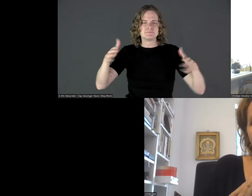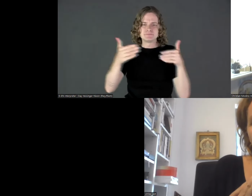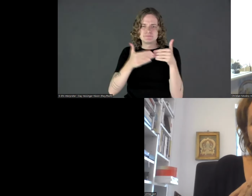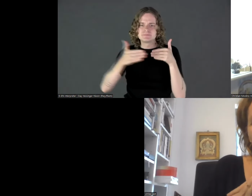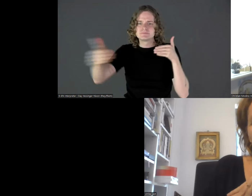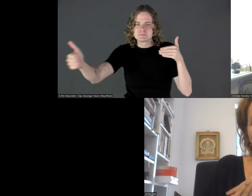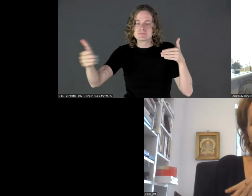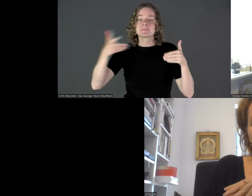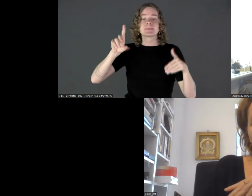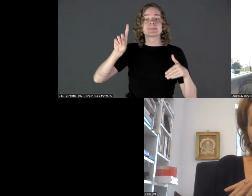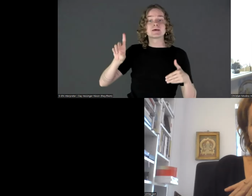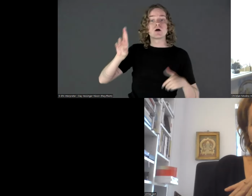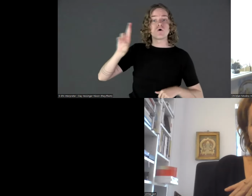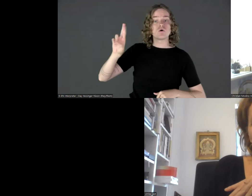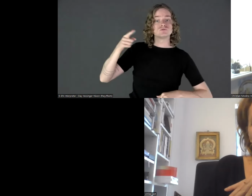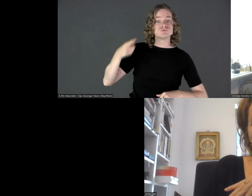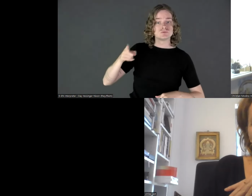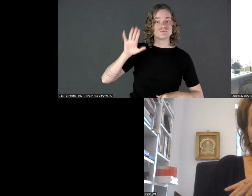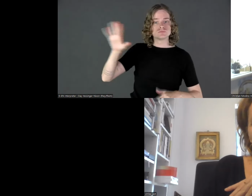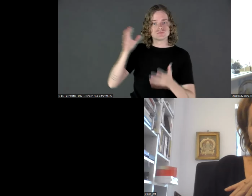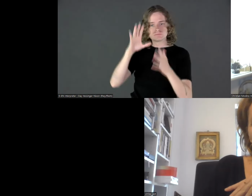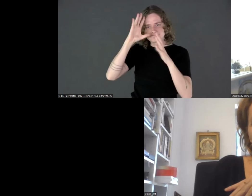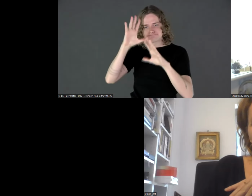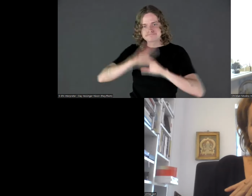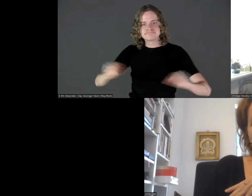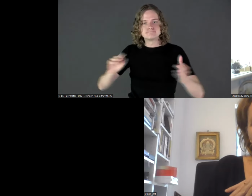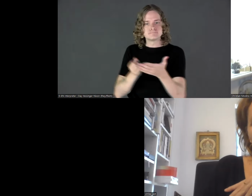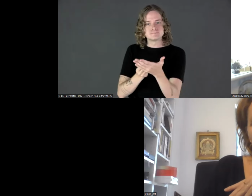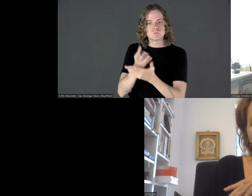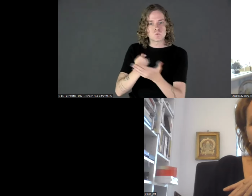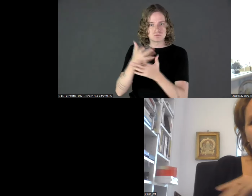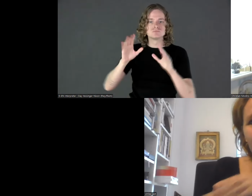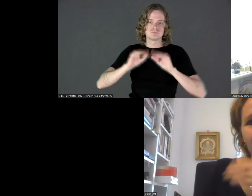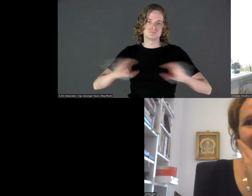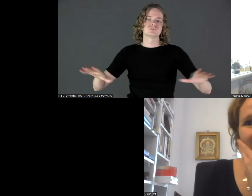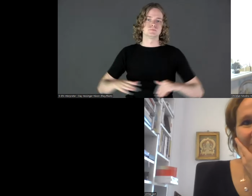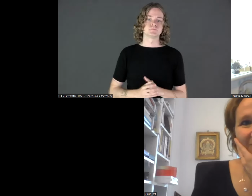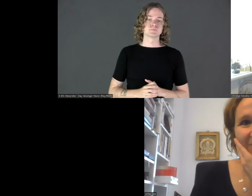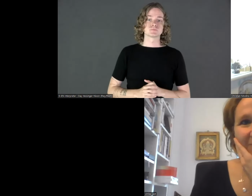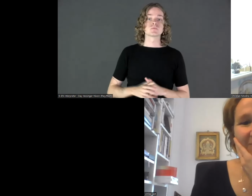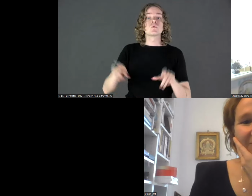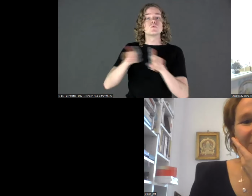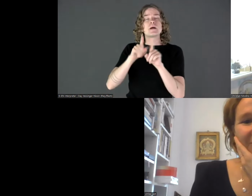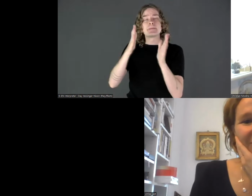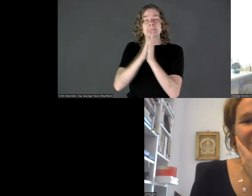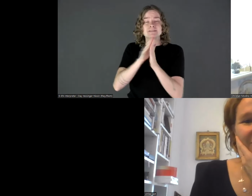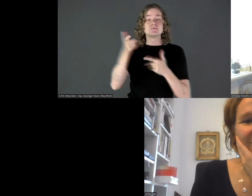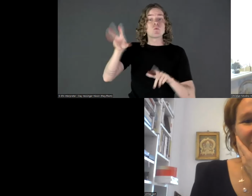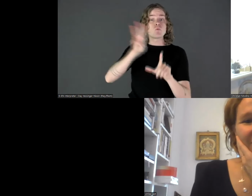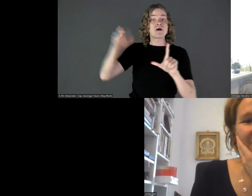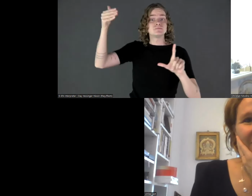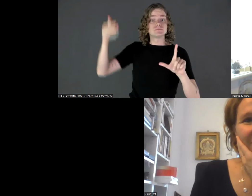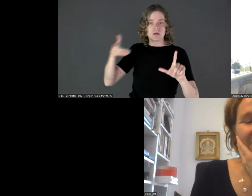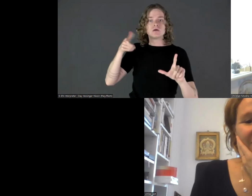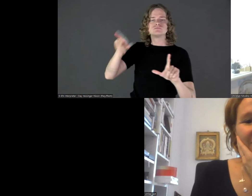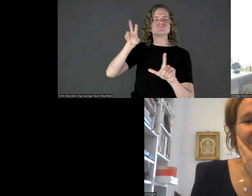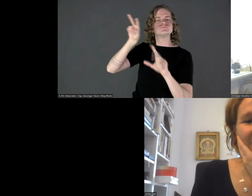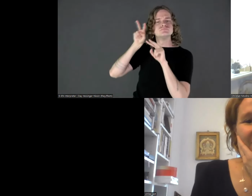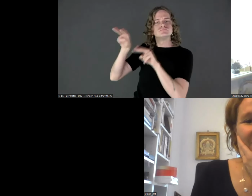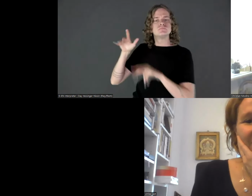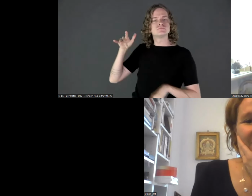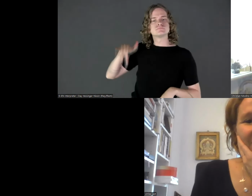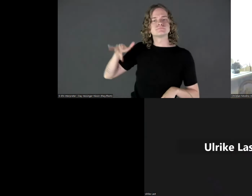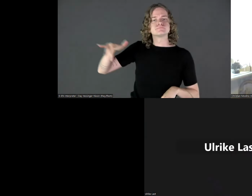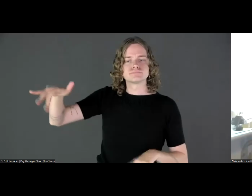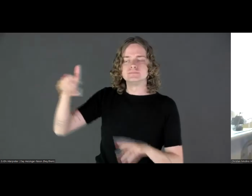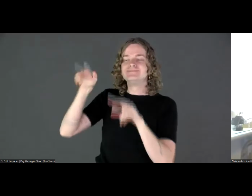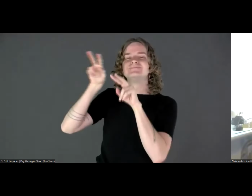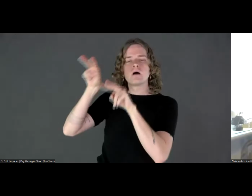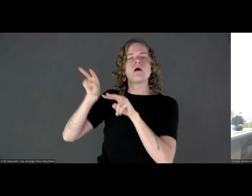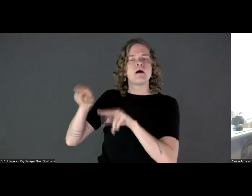And please do check also regularly the website. >> MODERATOR: Great, thank you so much, Ulrike.